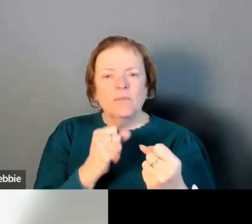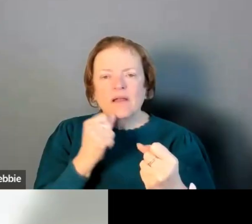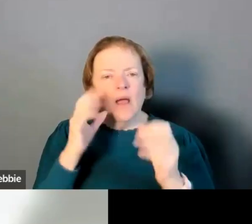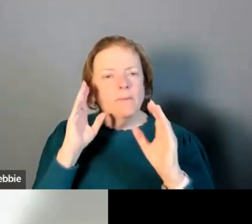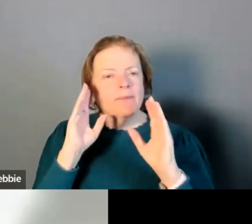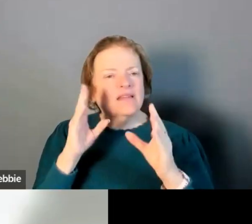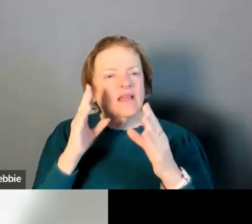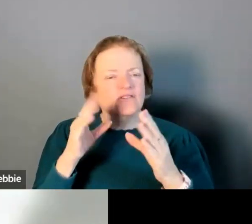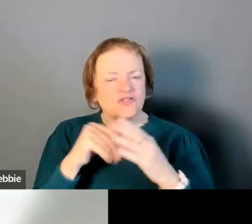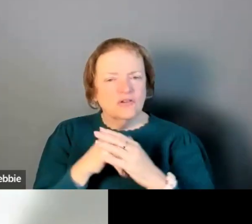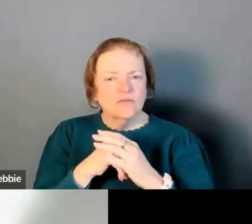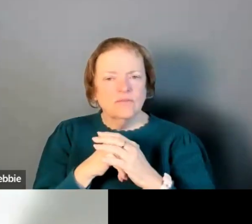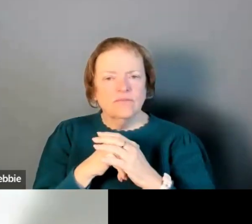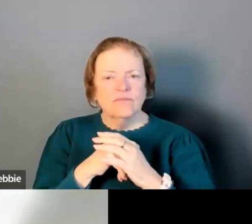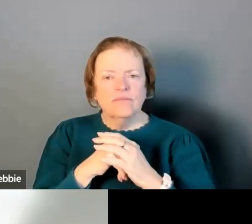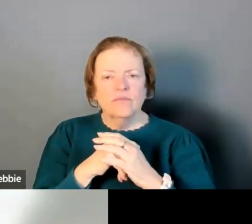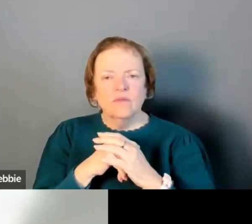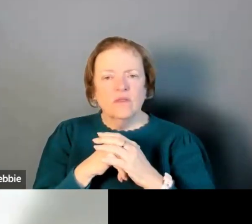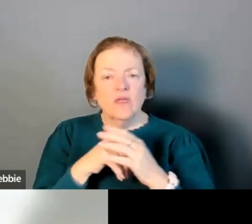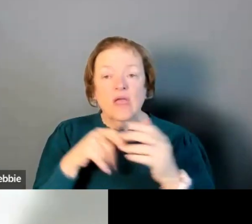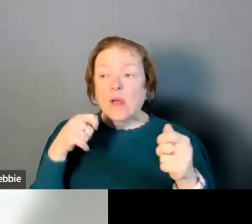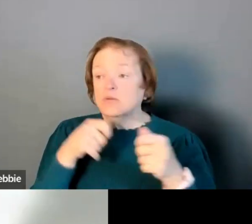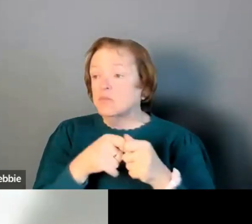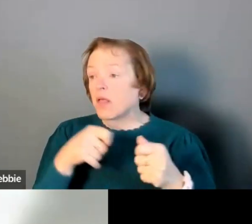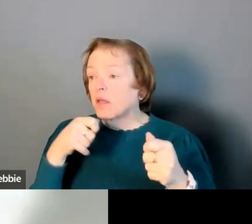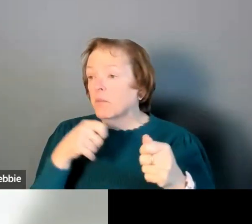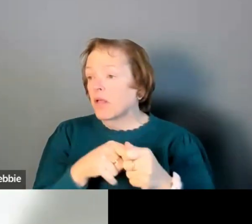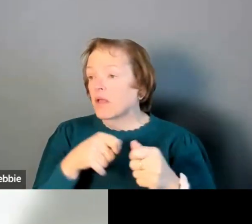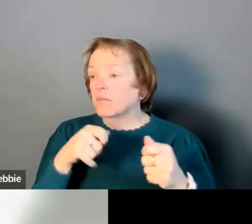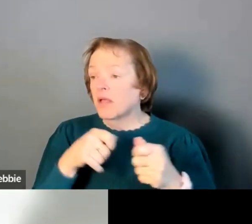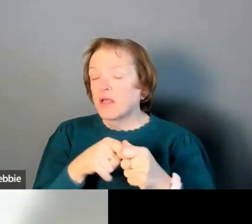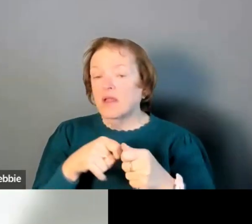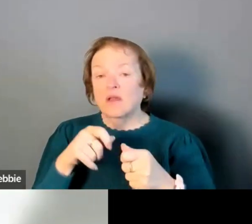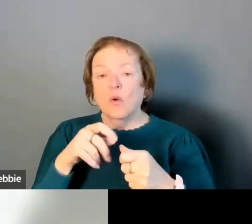to it, and I was I was just plugging in and plugging it into the wall, and then I said,